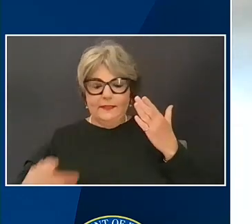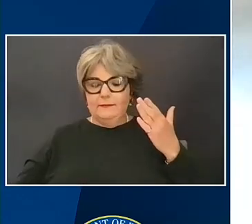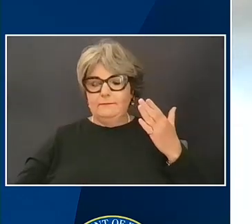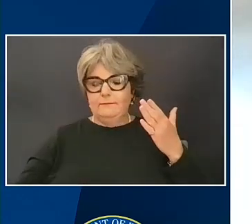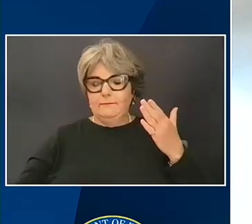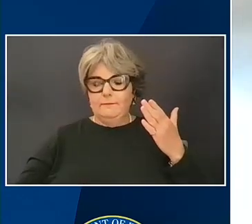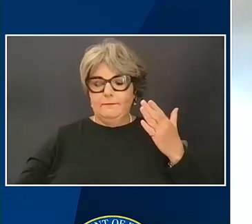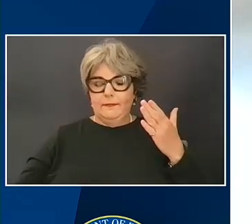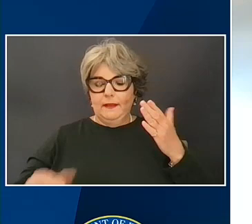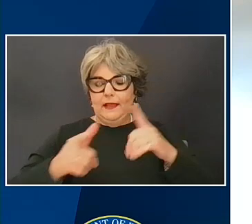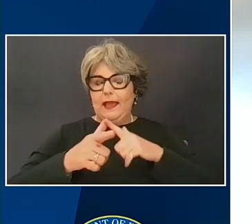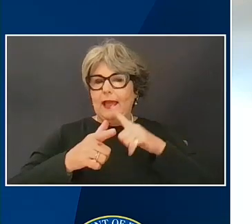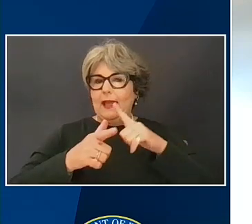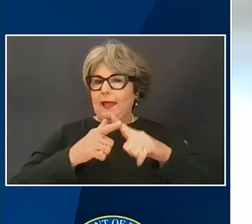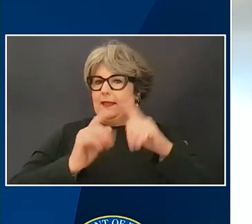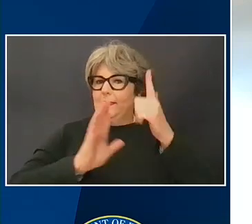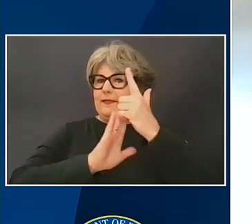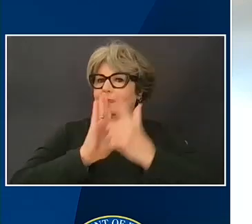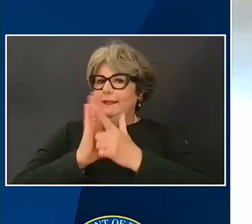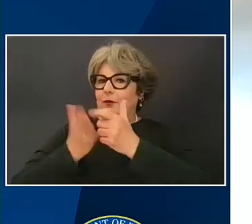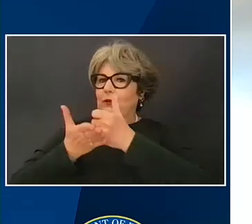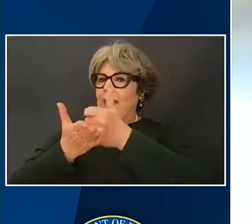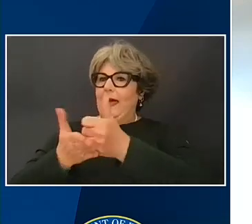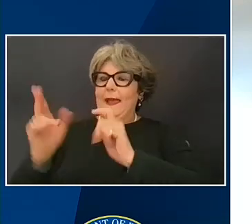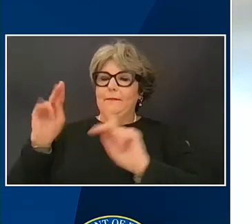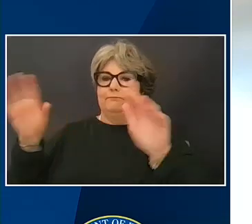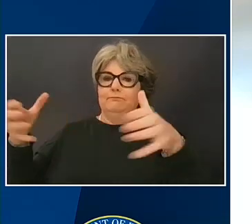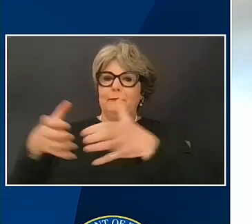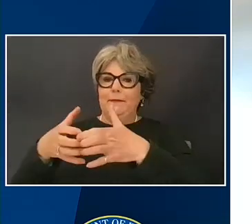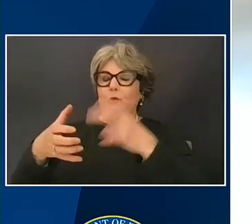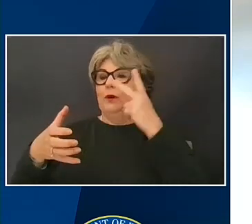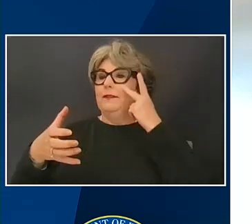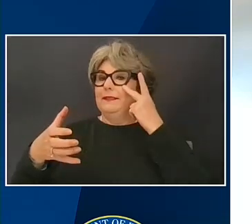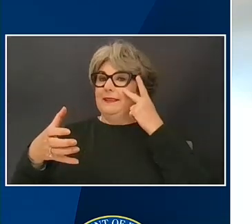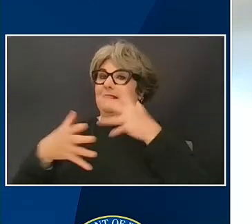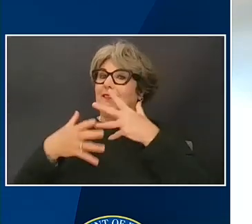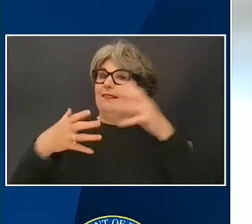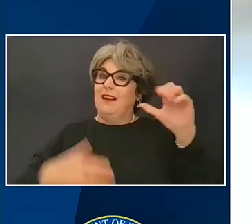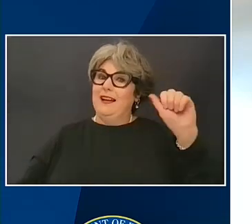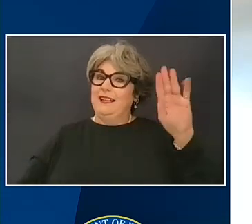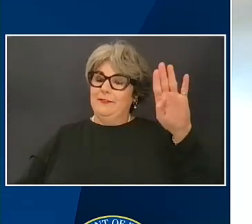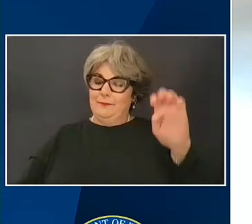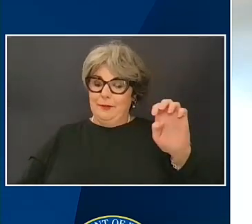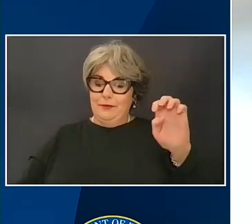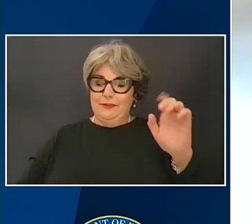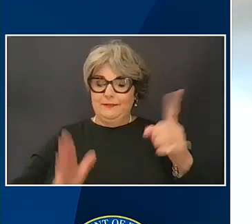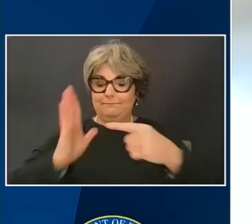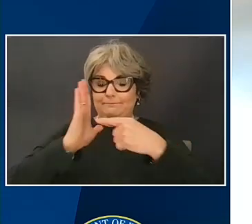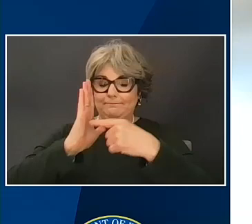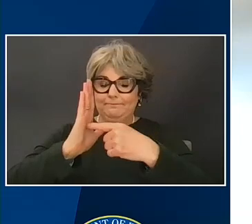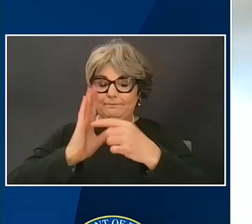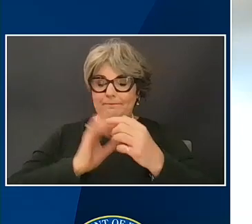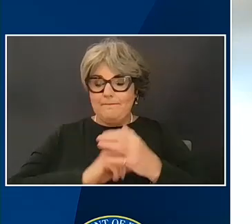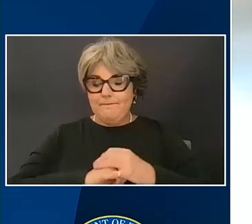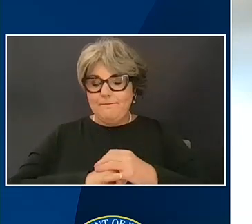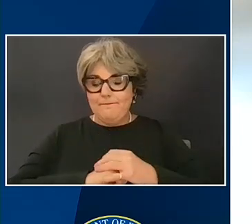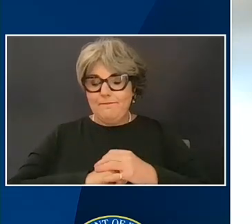because as the legal aid folks we've seen a lot of abuses in this area. And I'll just give one example. We had a client who enrolled online at the